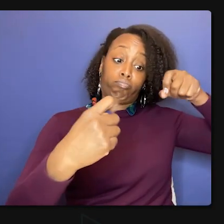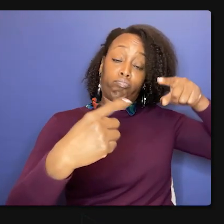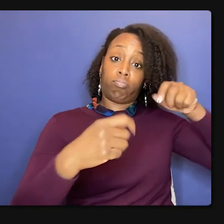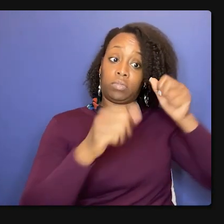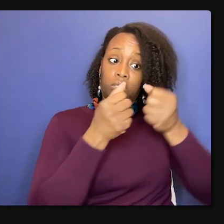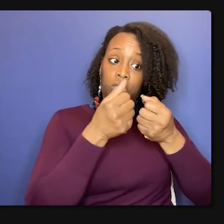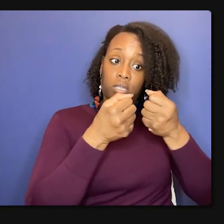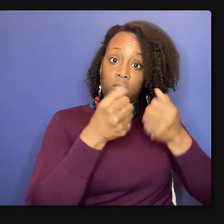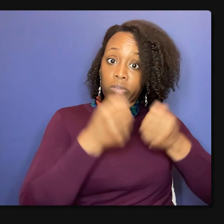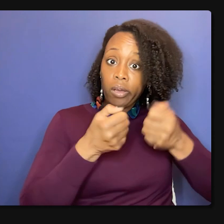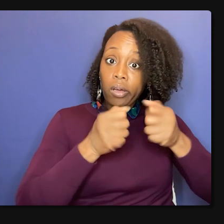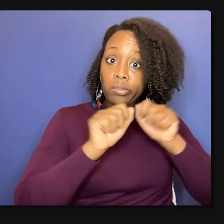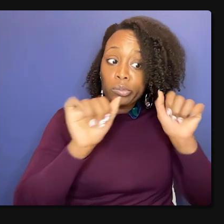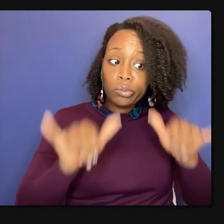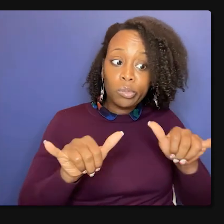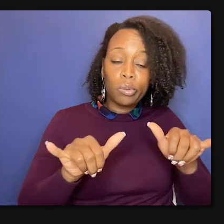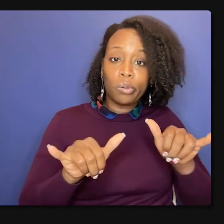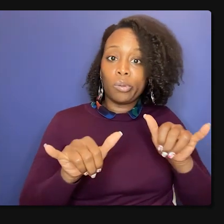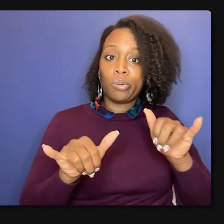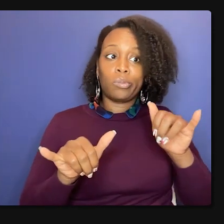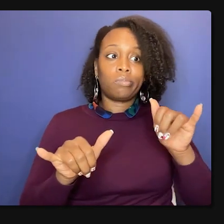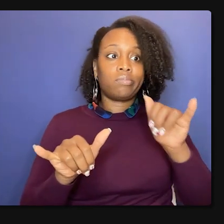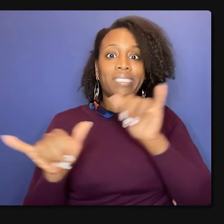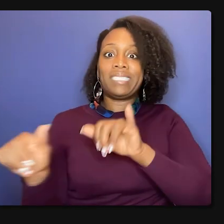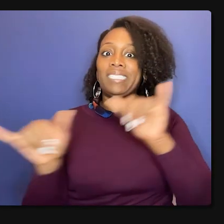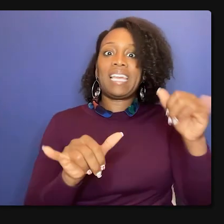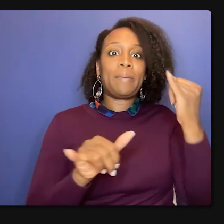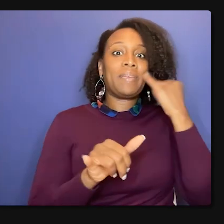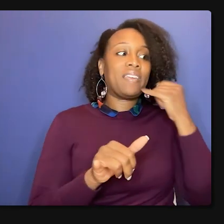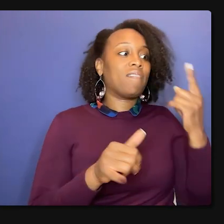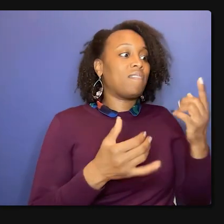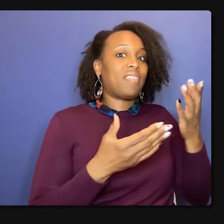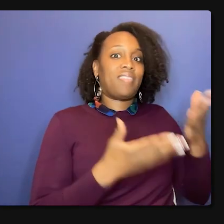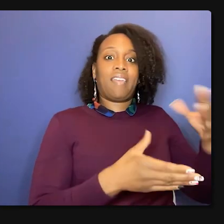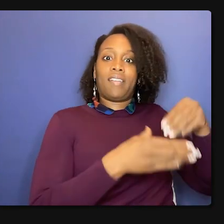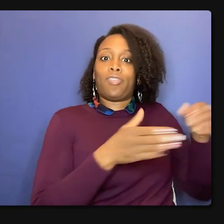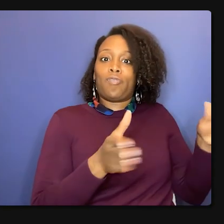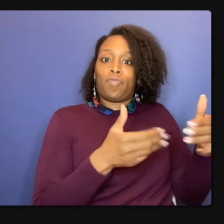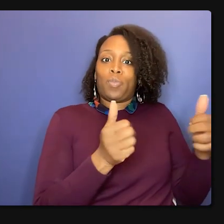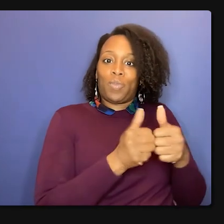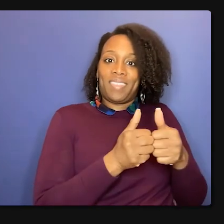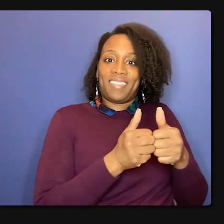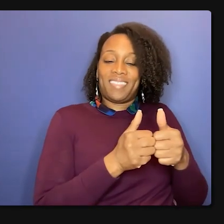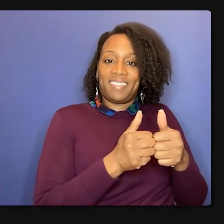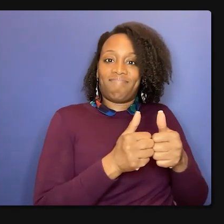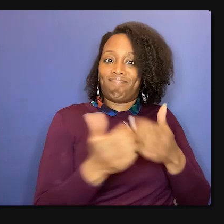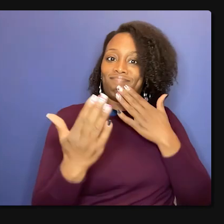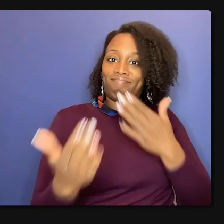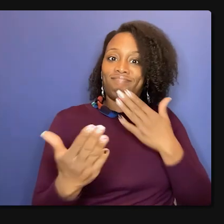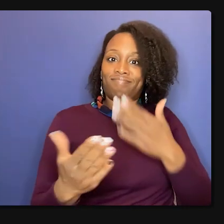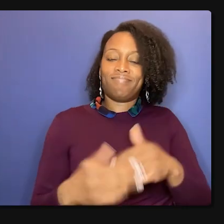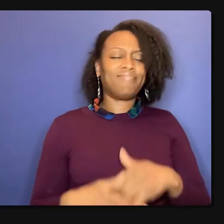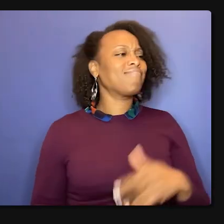as easy as having them right next to you. Thank you. Thanks, Dana. Awesome demo.